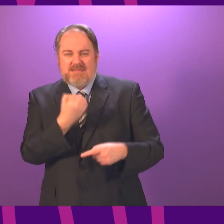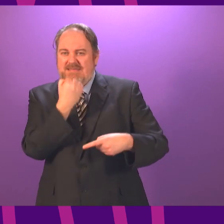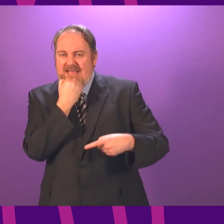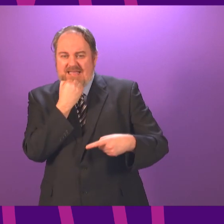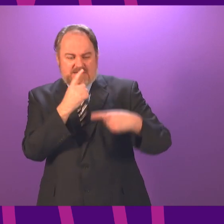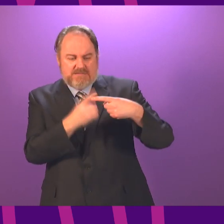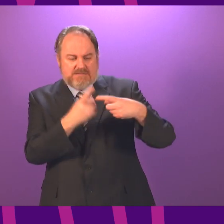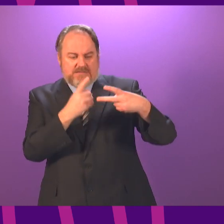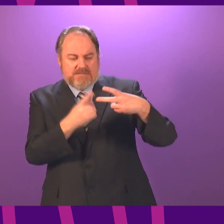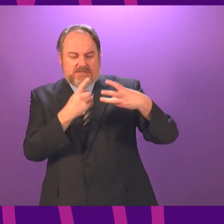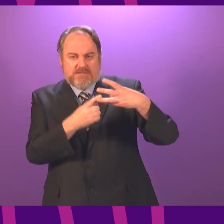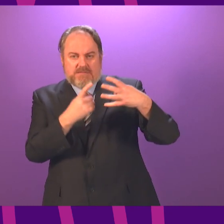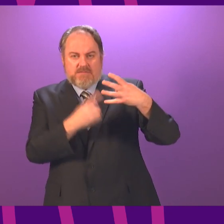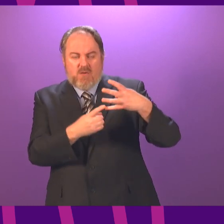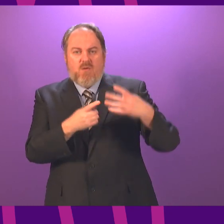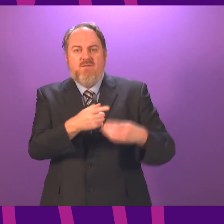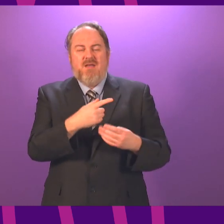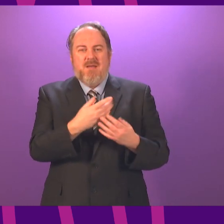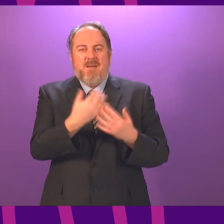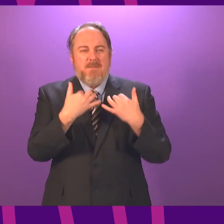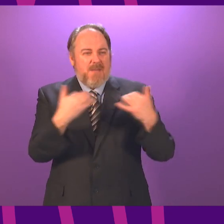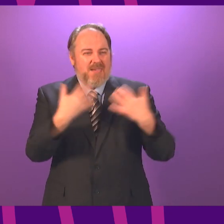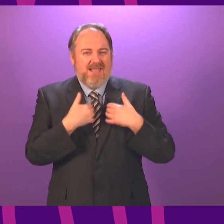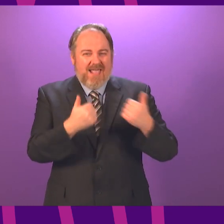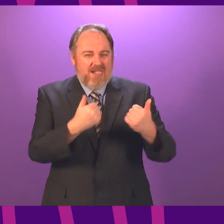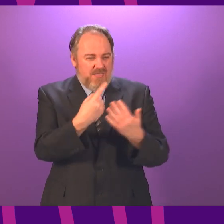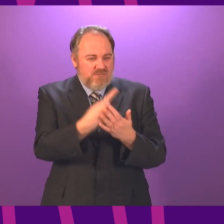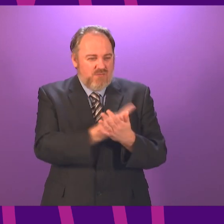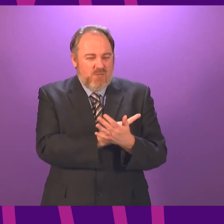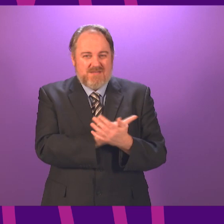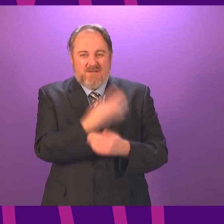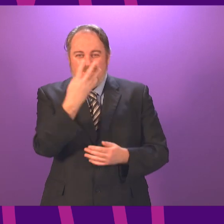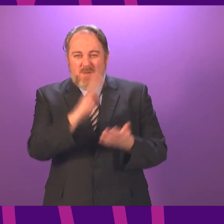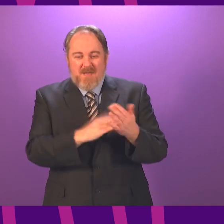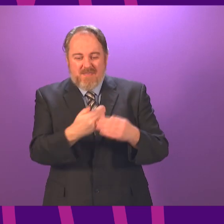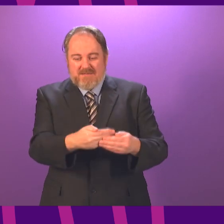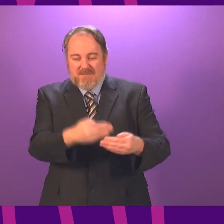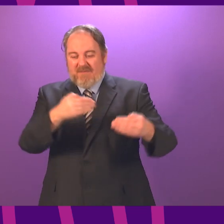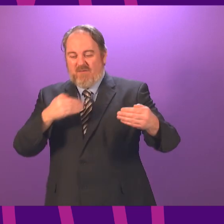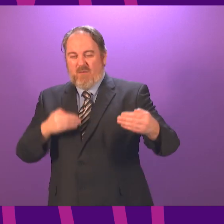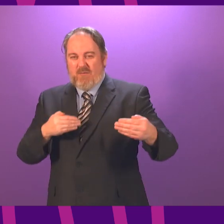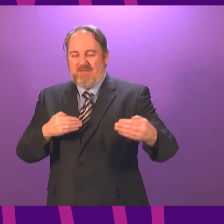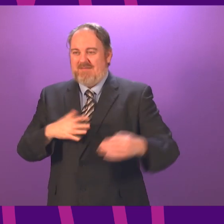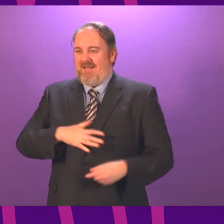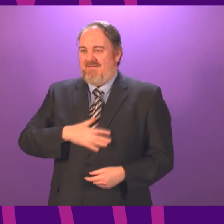all public health measures four months in advance, and to describe those moves as irreversible